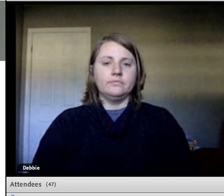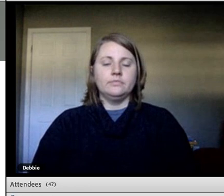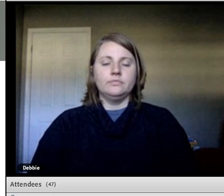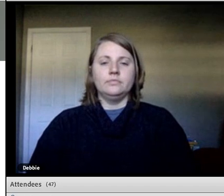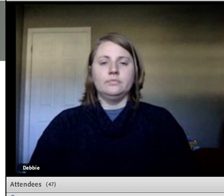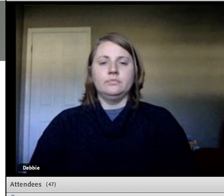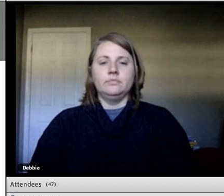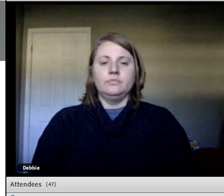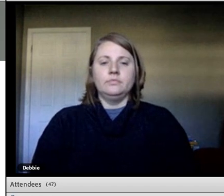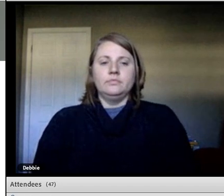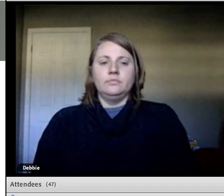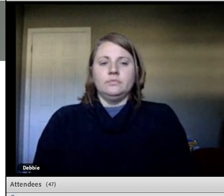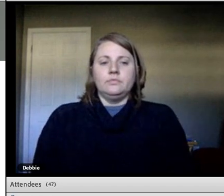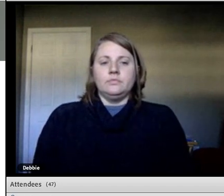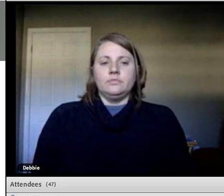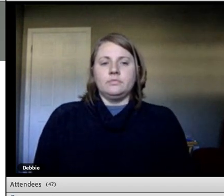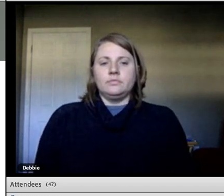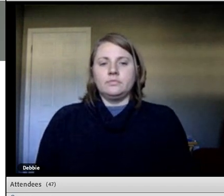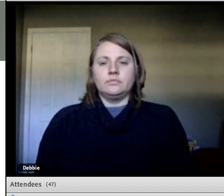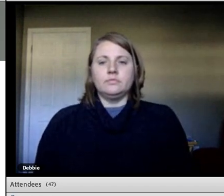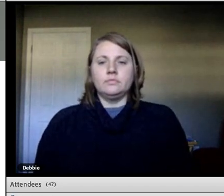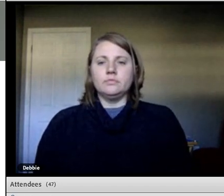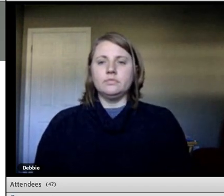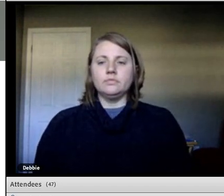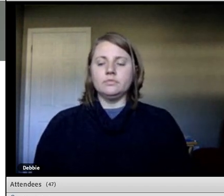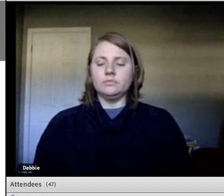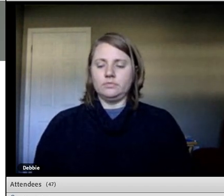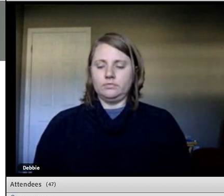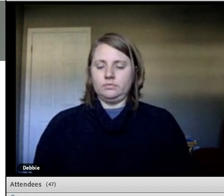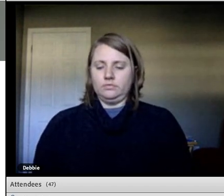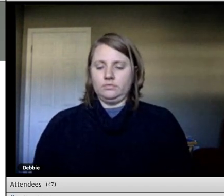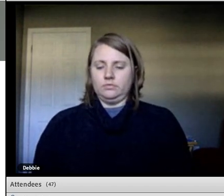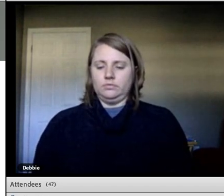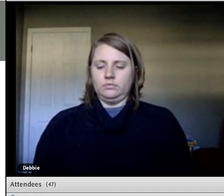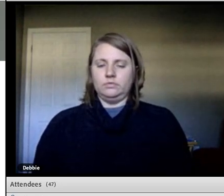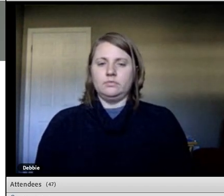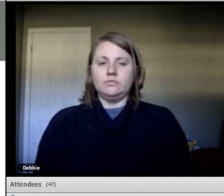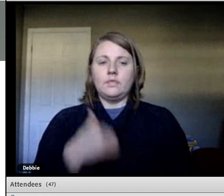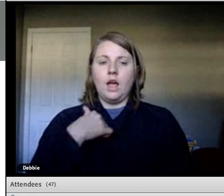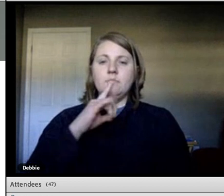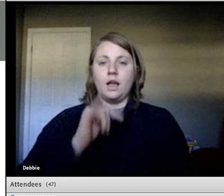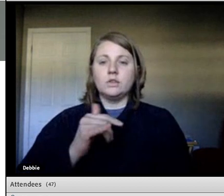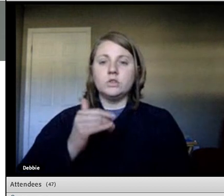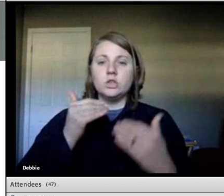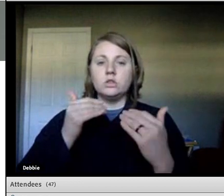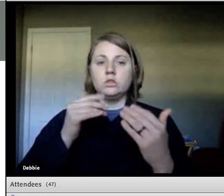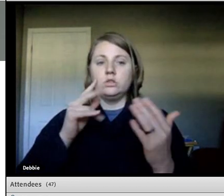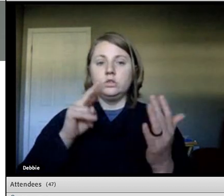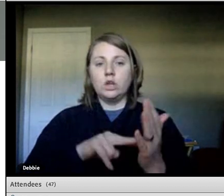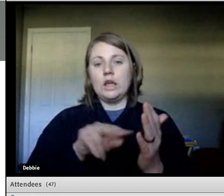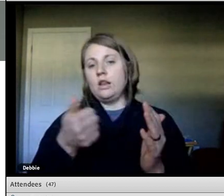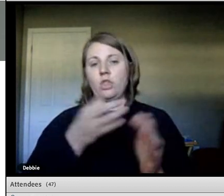I am actually going to another free source out there called Bitly. If you have not used it bit.ly,